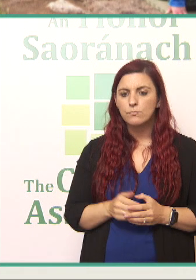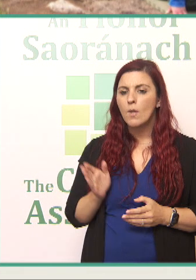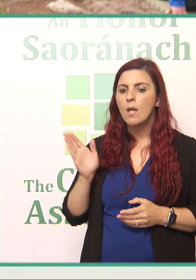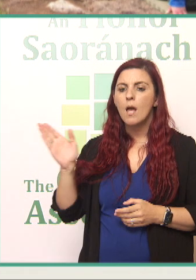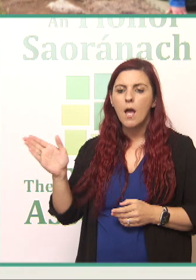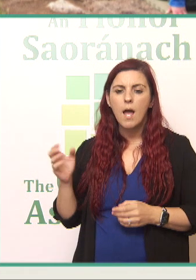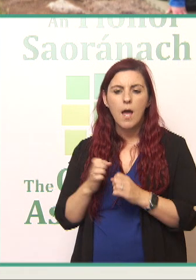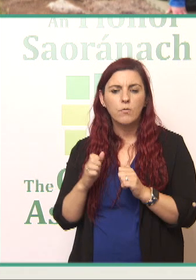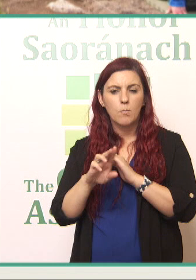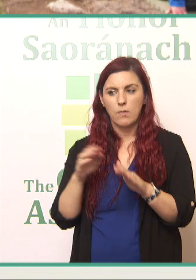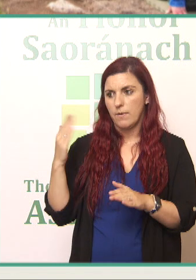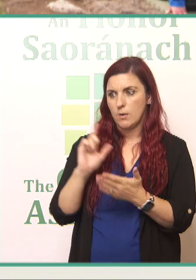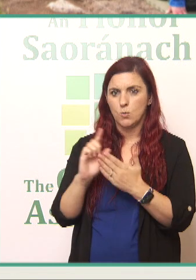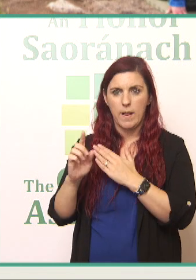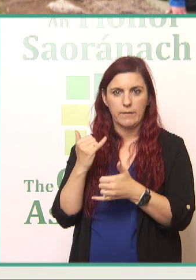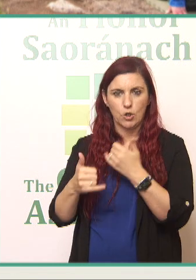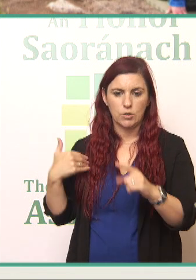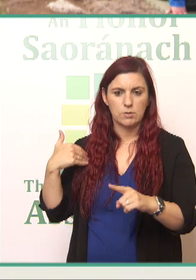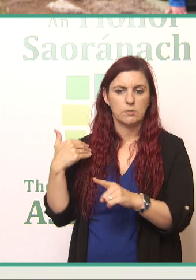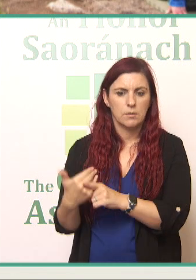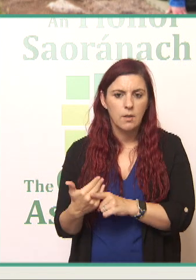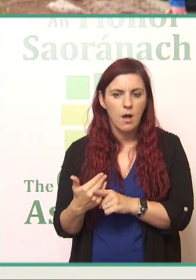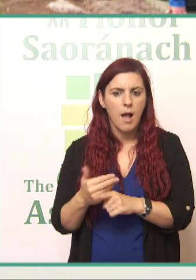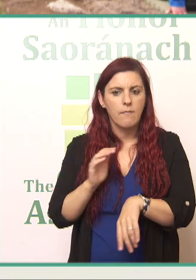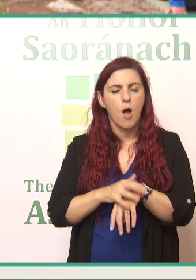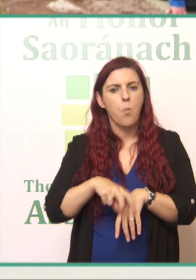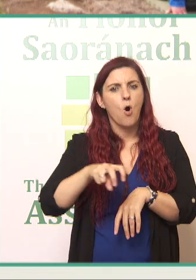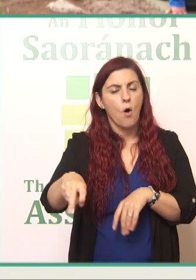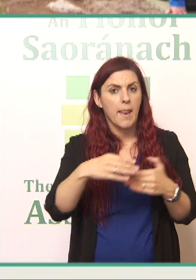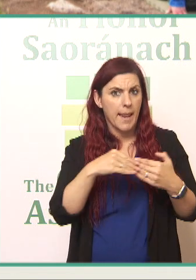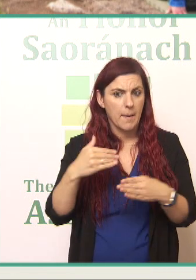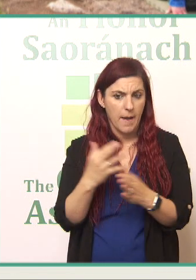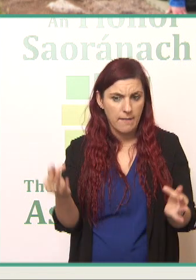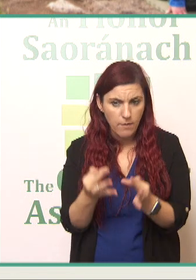the last 12 years we've had a walk usually led by a farmer salt pictured as a farmer taking a group